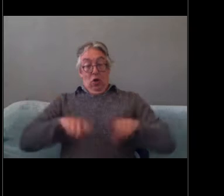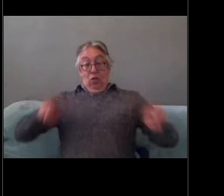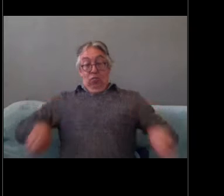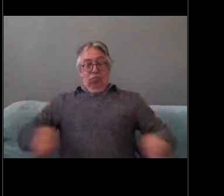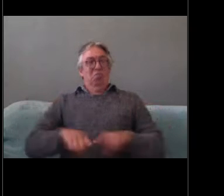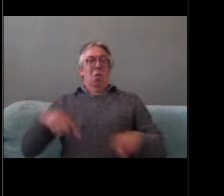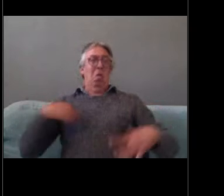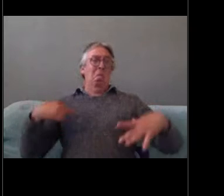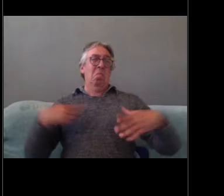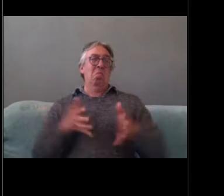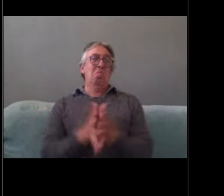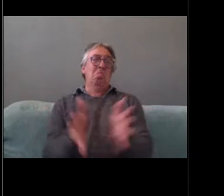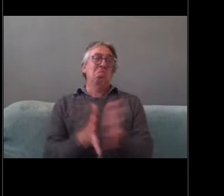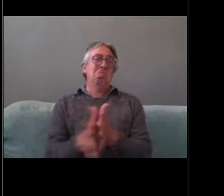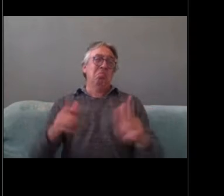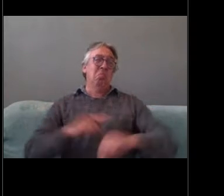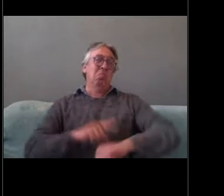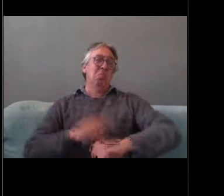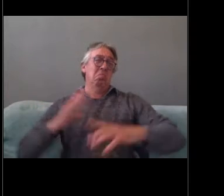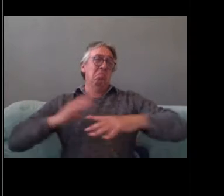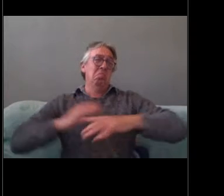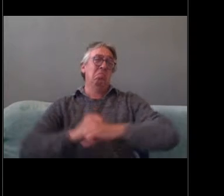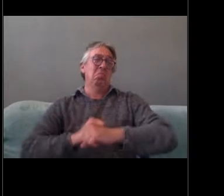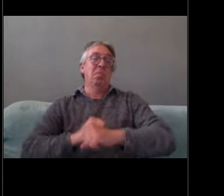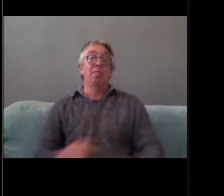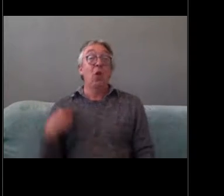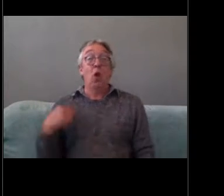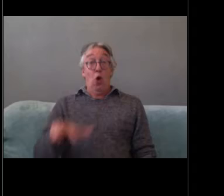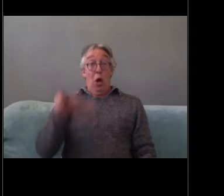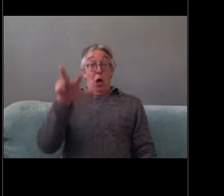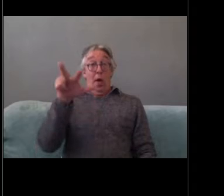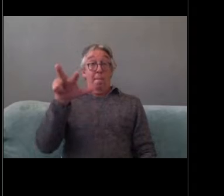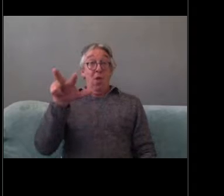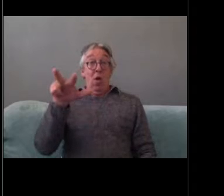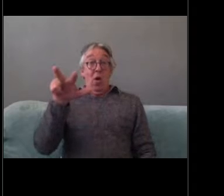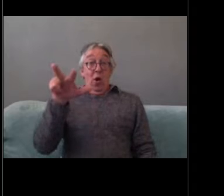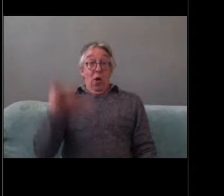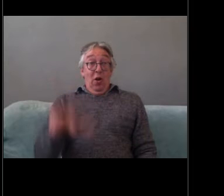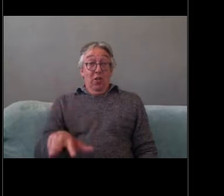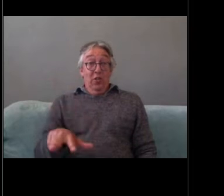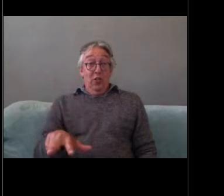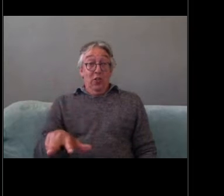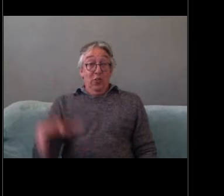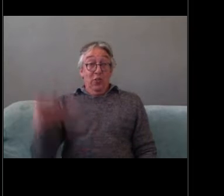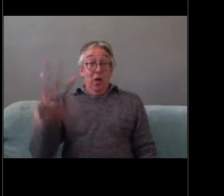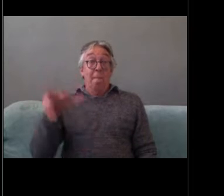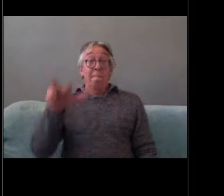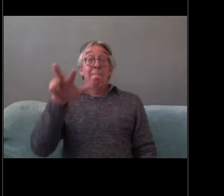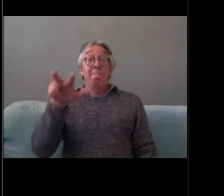In March 18th, two commissioners, the responsible for employment